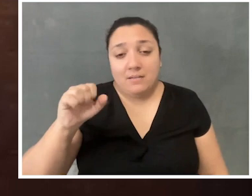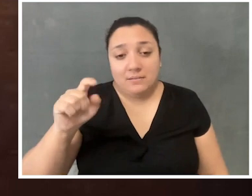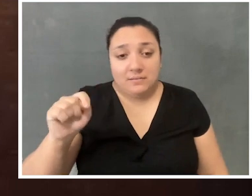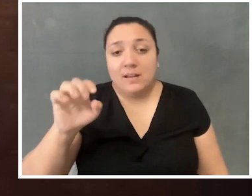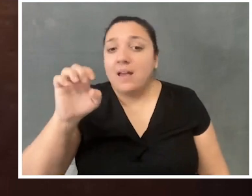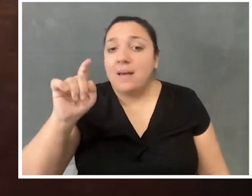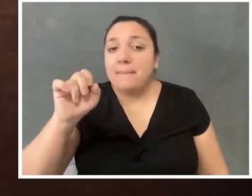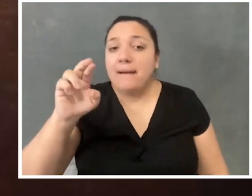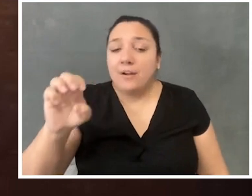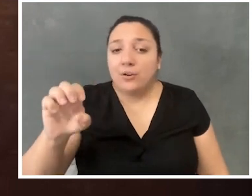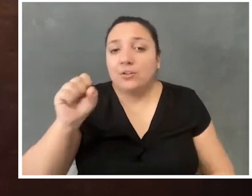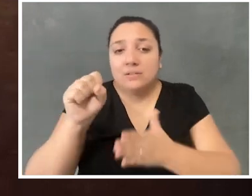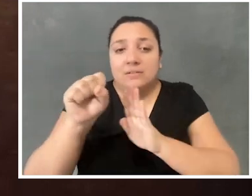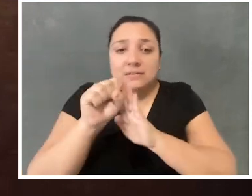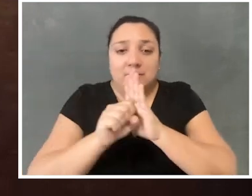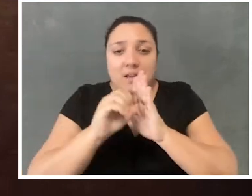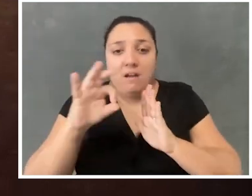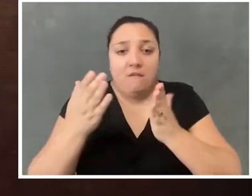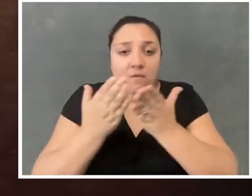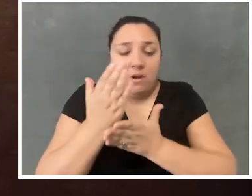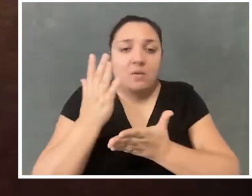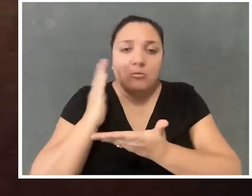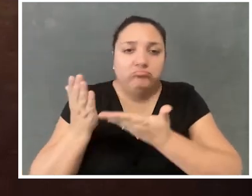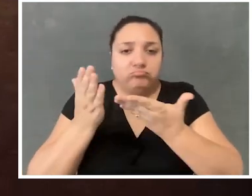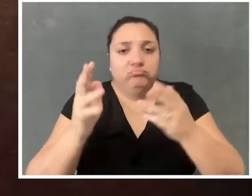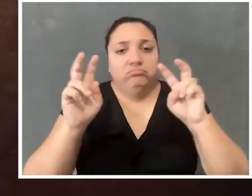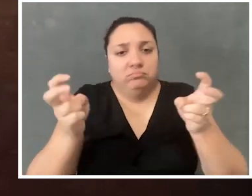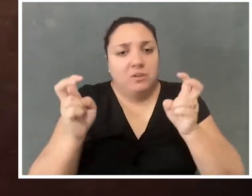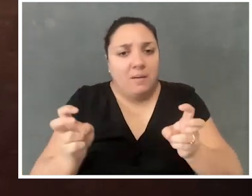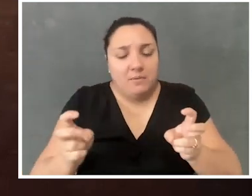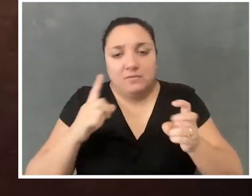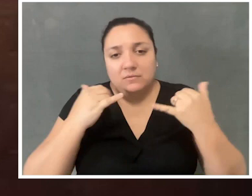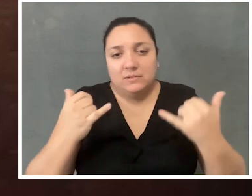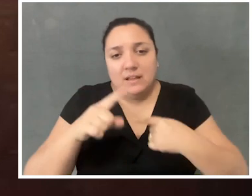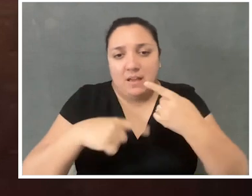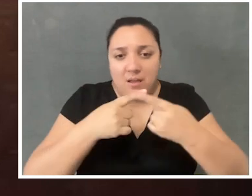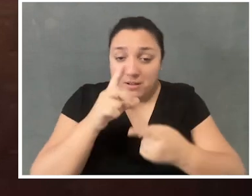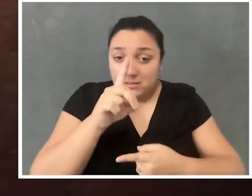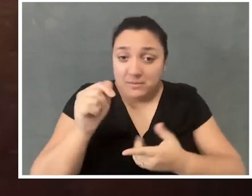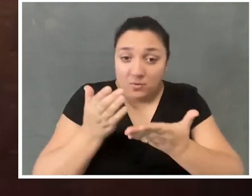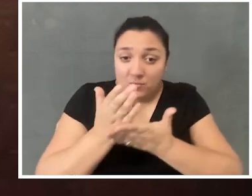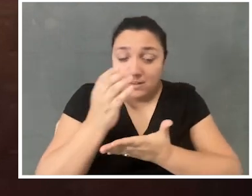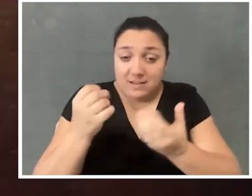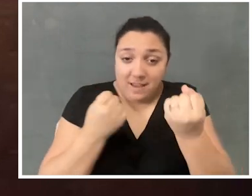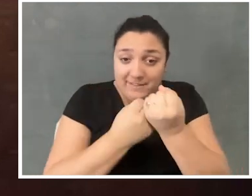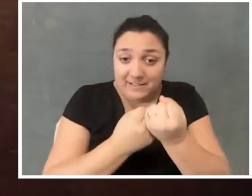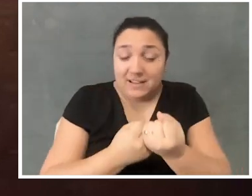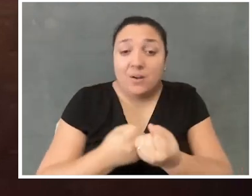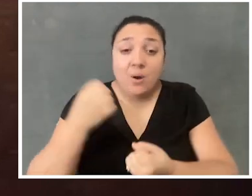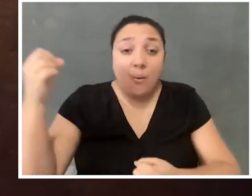where we bring you information on the most relevant topics regarding disability rights and advocacy. Welcome back from our brief break